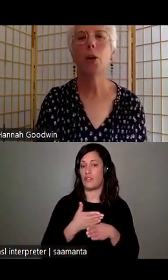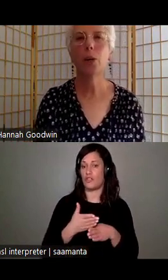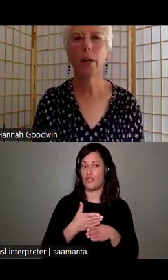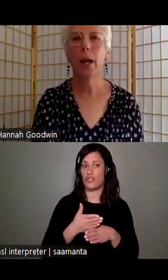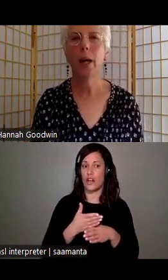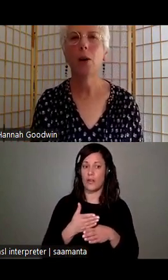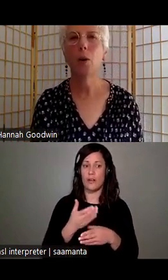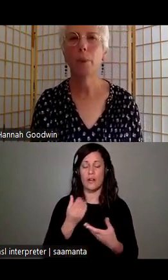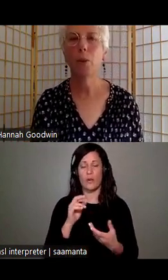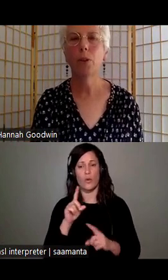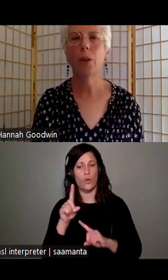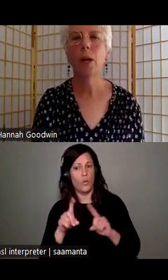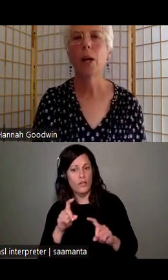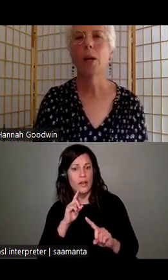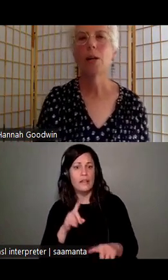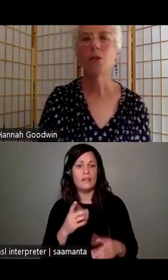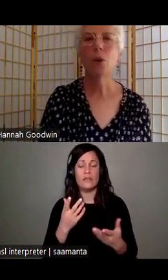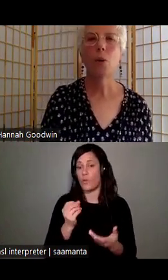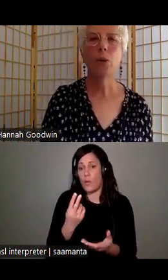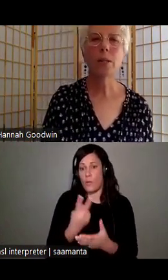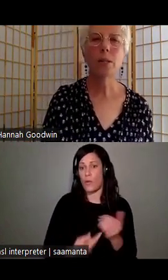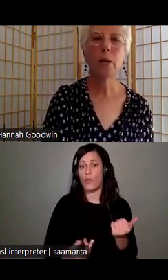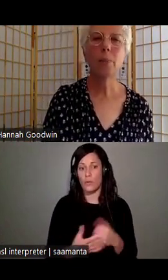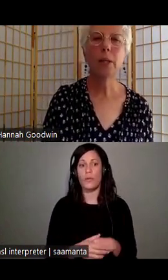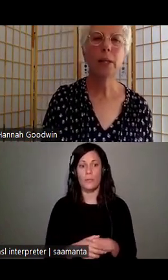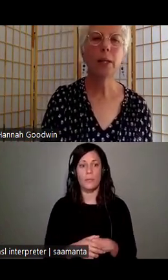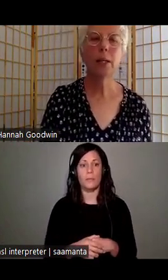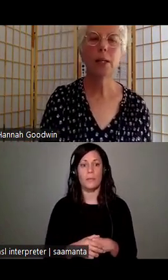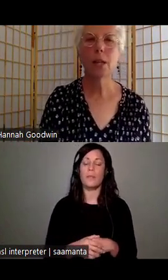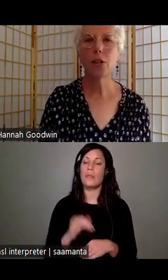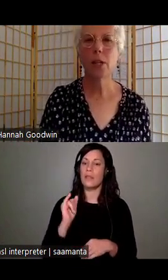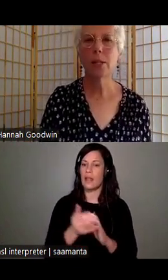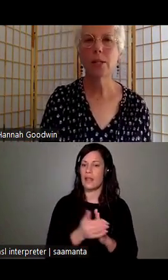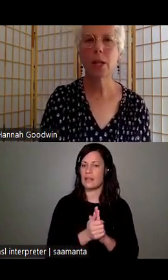or Q&A or both? So the skill building sessions